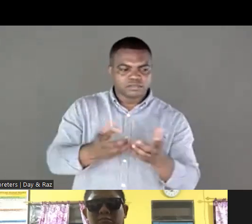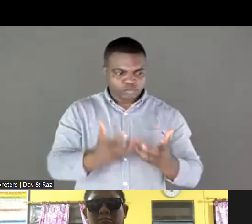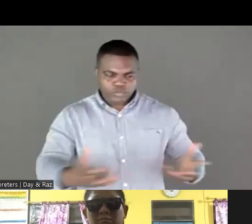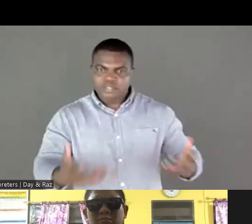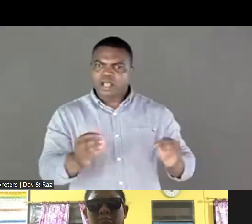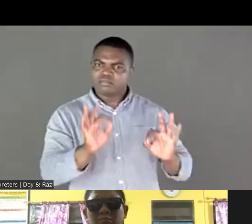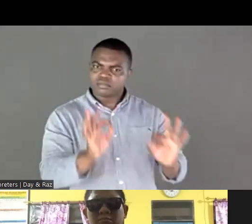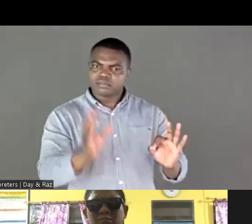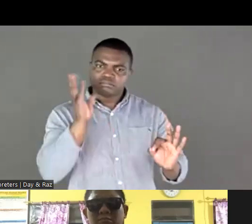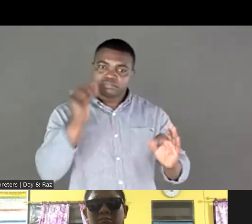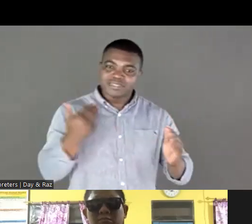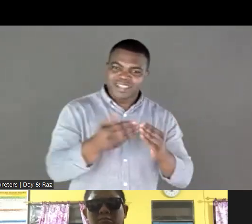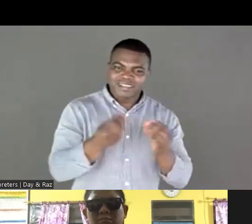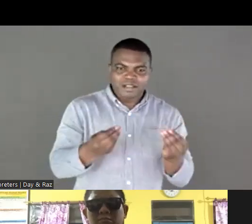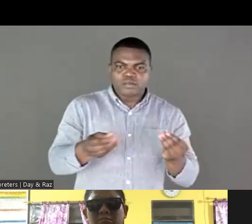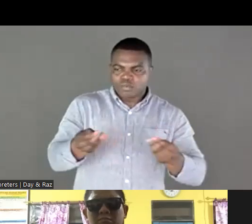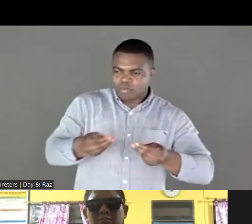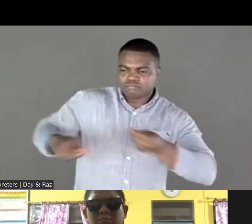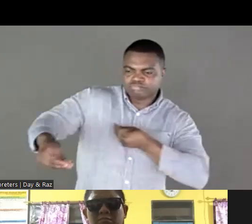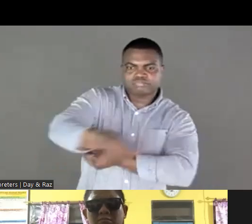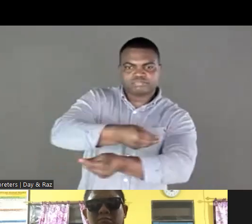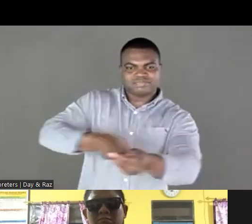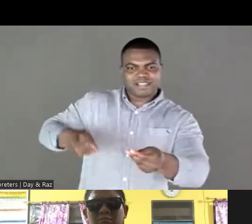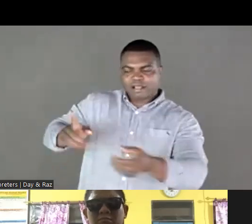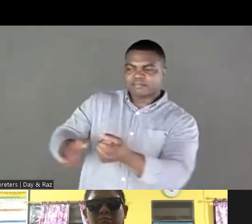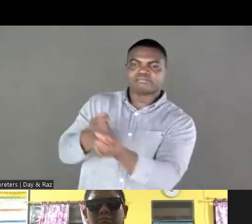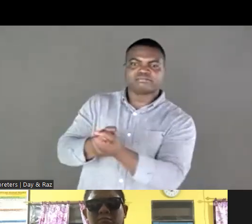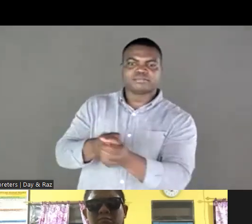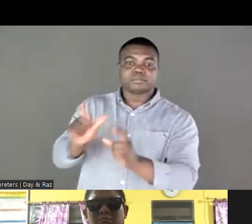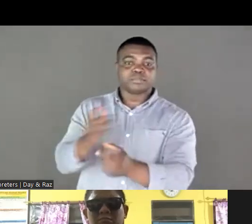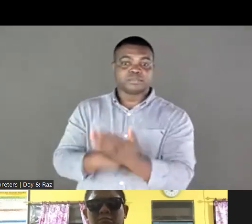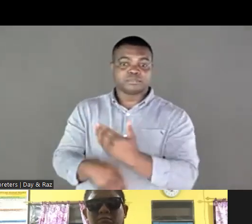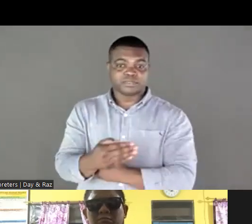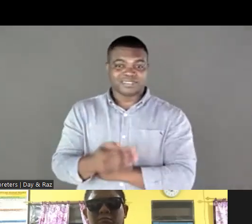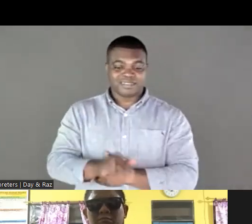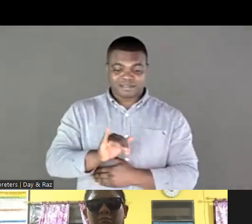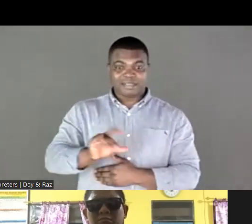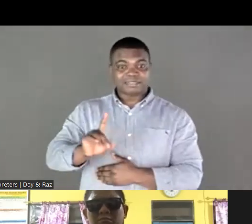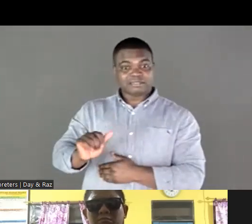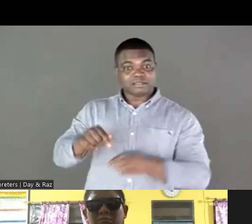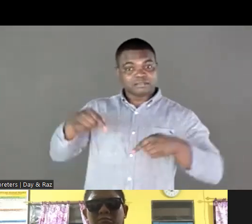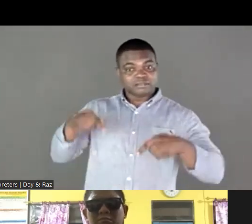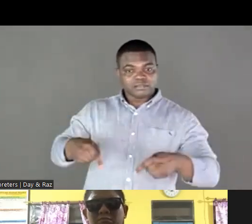network meaning that we always have that On OPD thread in the work that we do, because of the high